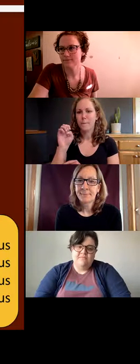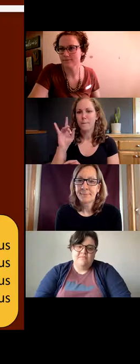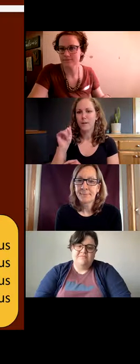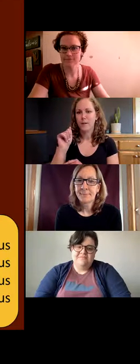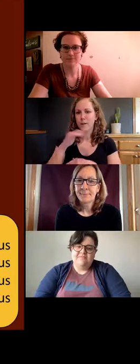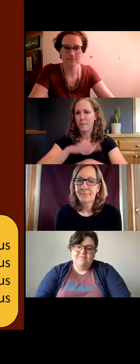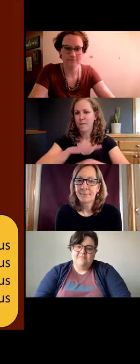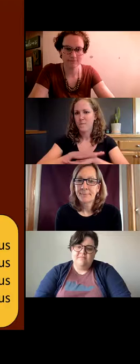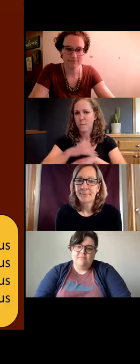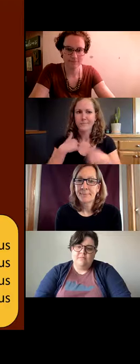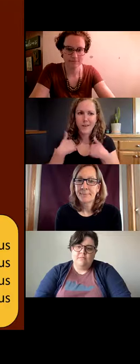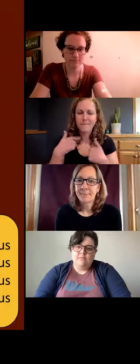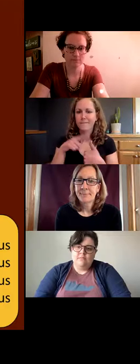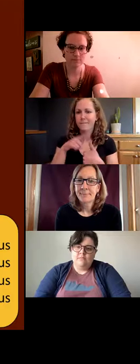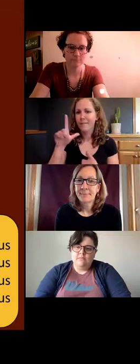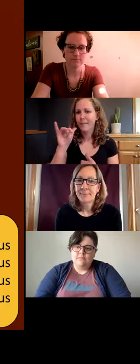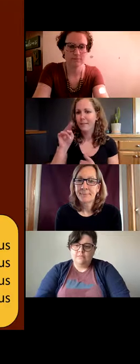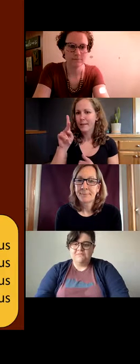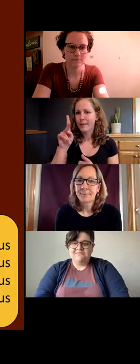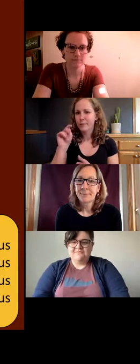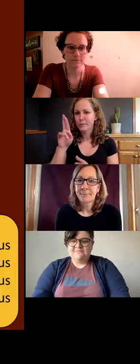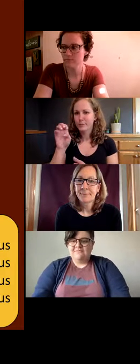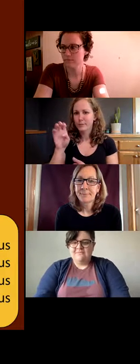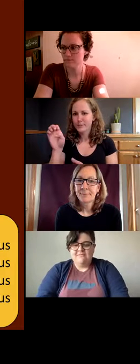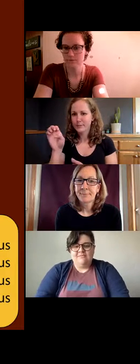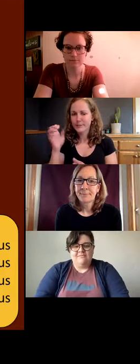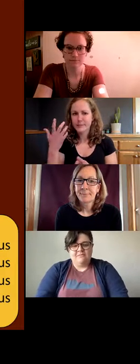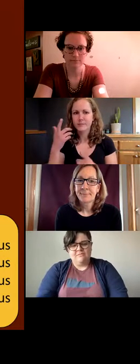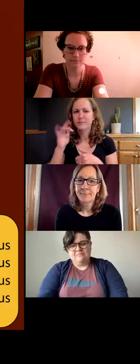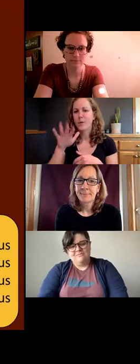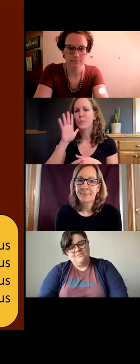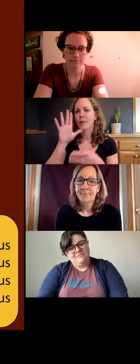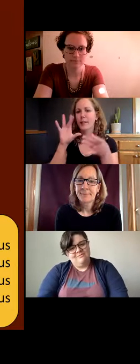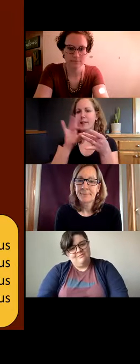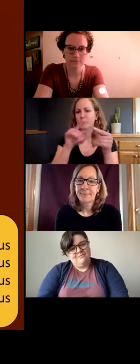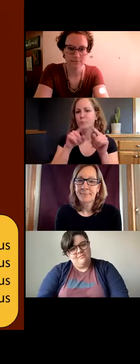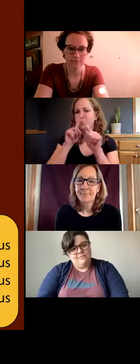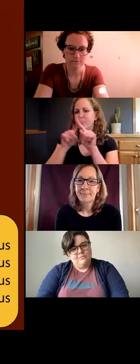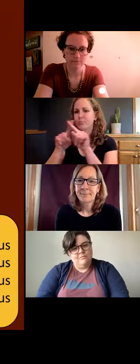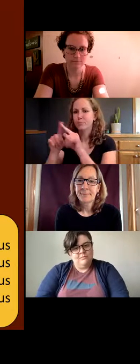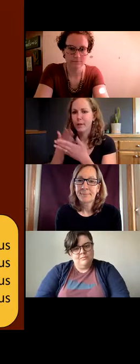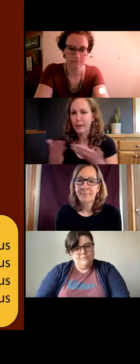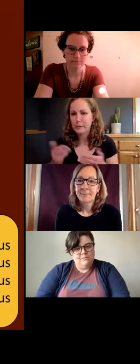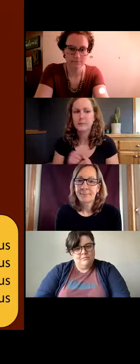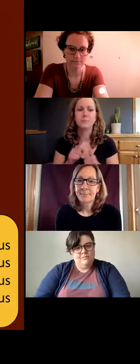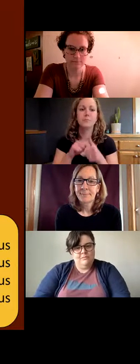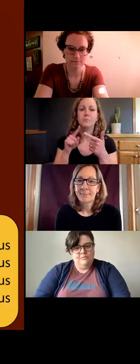social media outlets and platforms that we use. We use Linktree, and that will link you to different